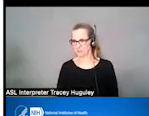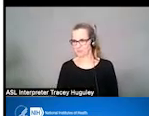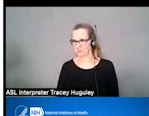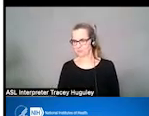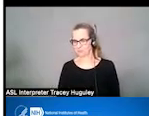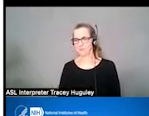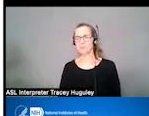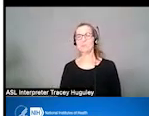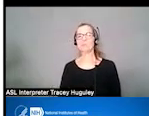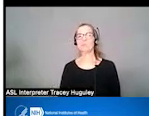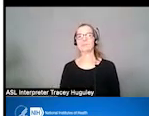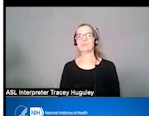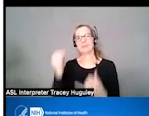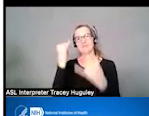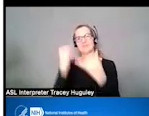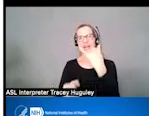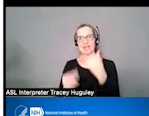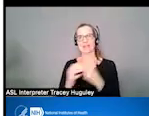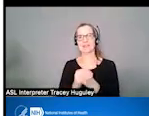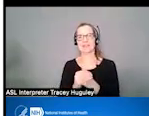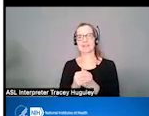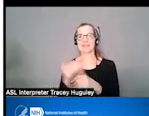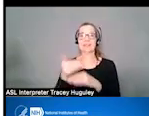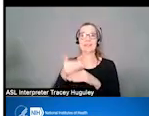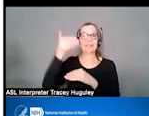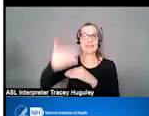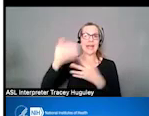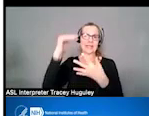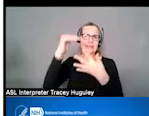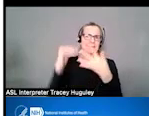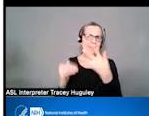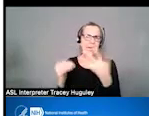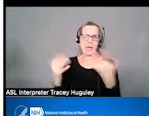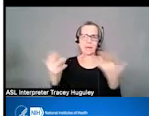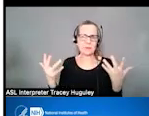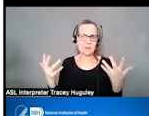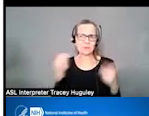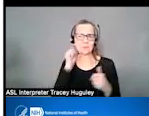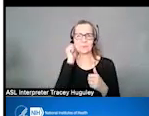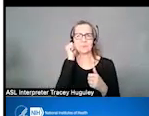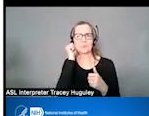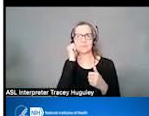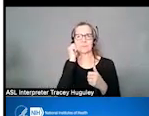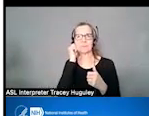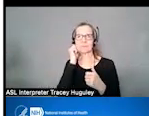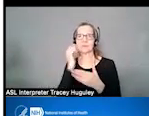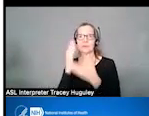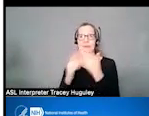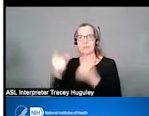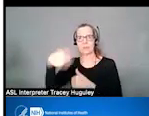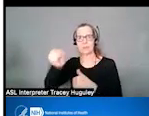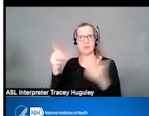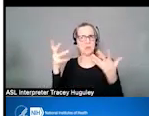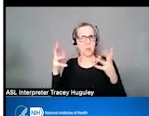And so finally, I guess next steps, of course, some of you have already prepared DMS Plans and submitted this information